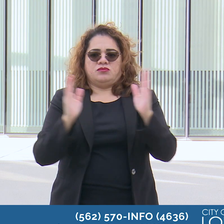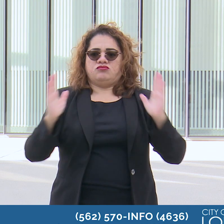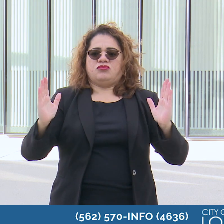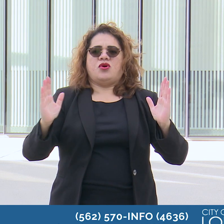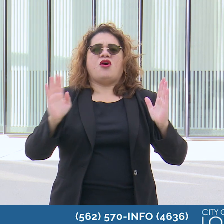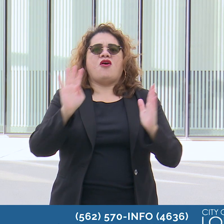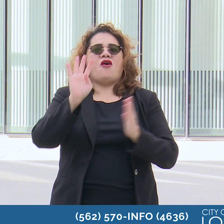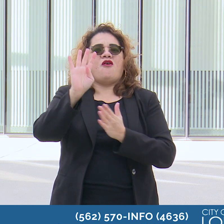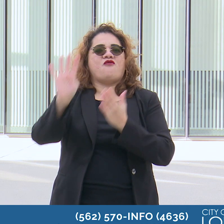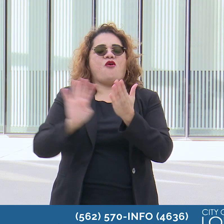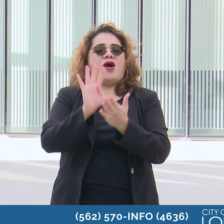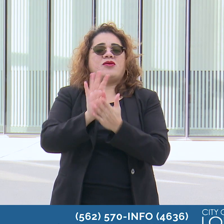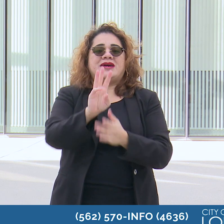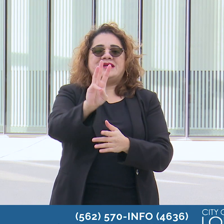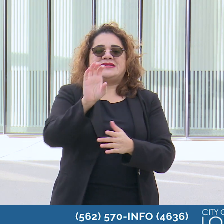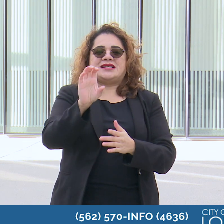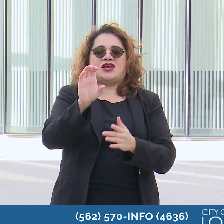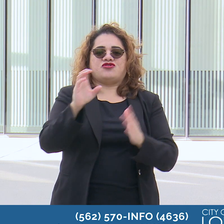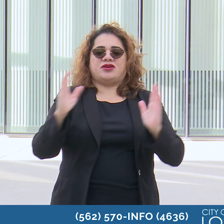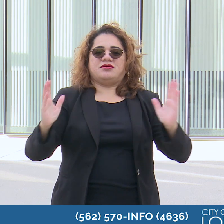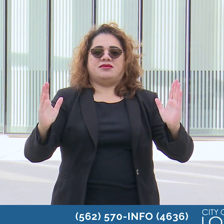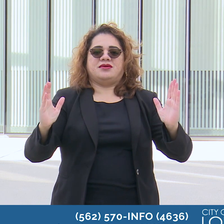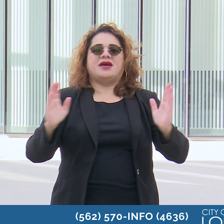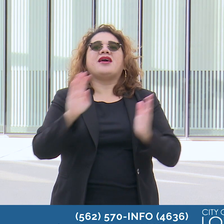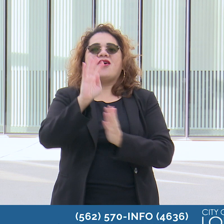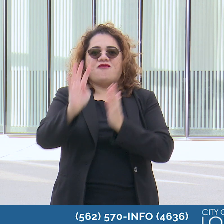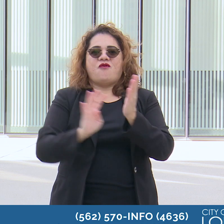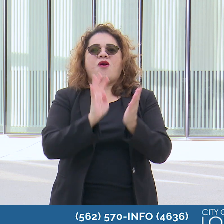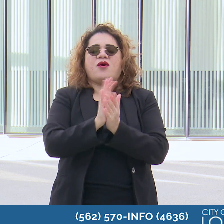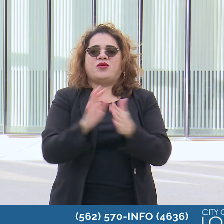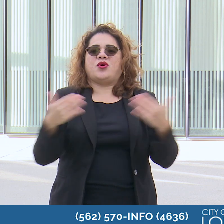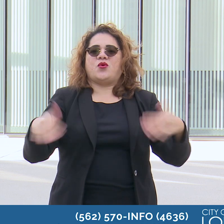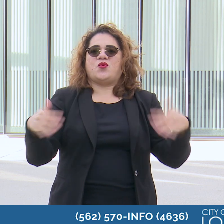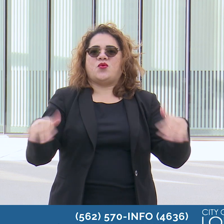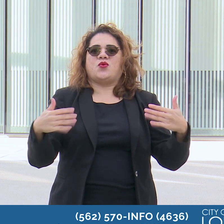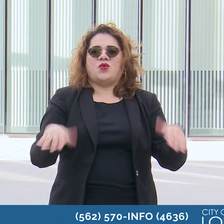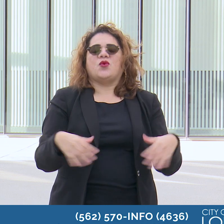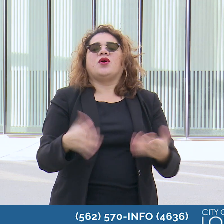That's a total of 600 people that we're able to vaccinate in four hours.